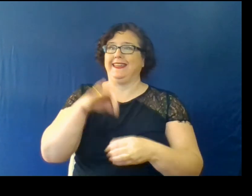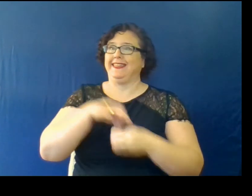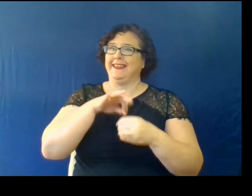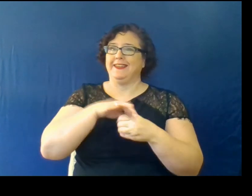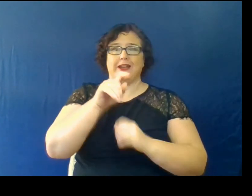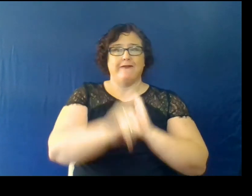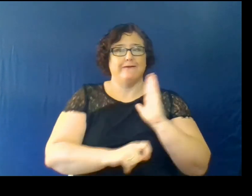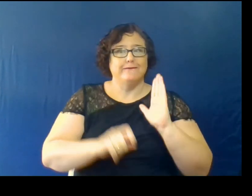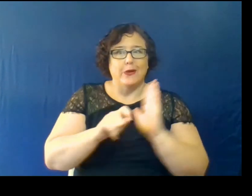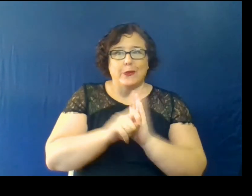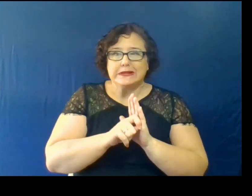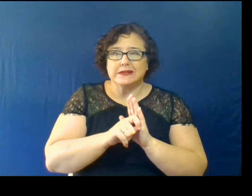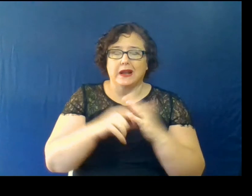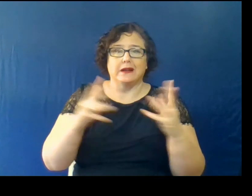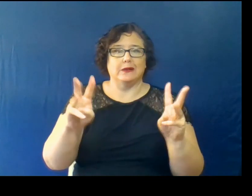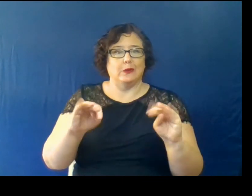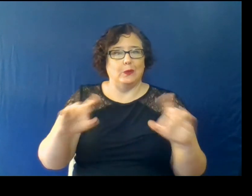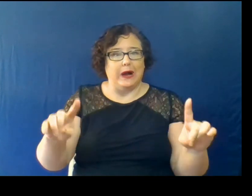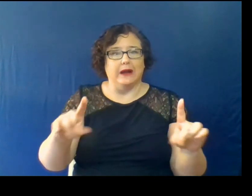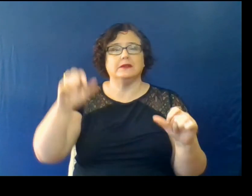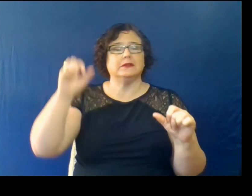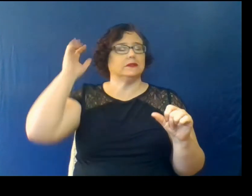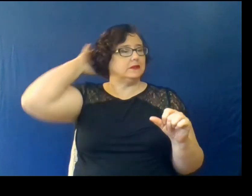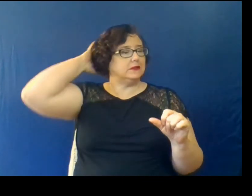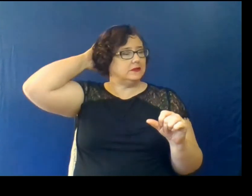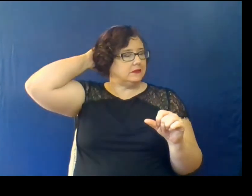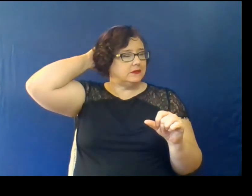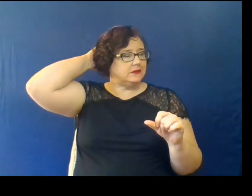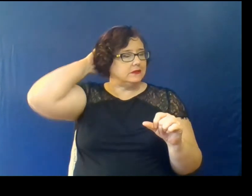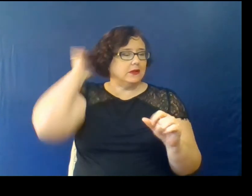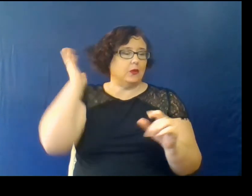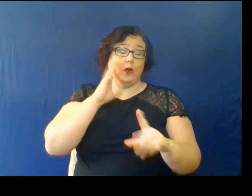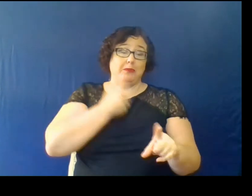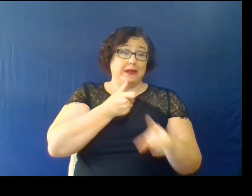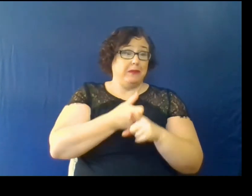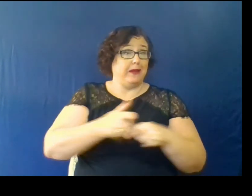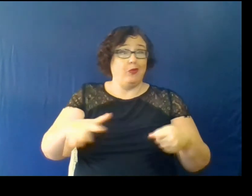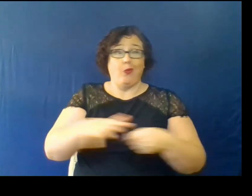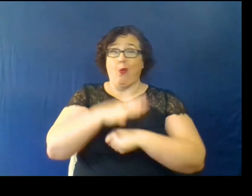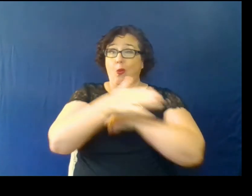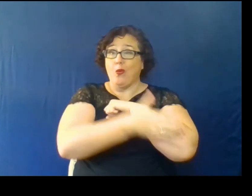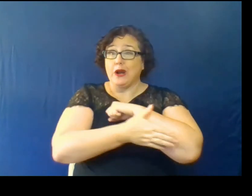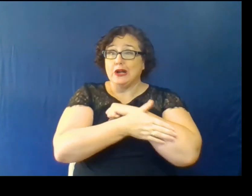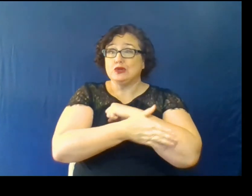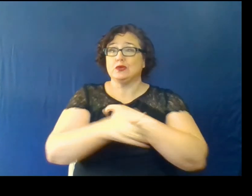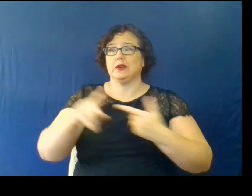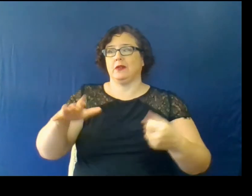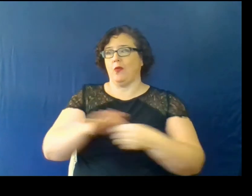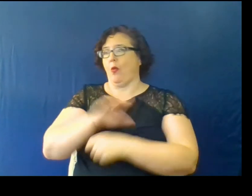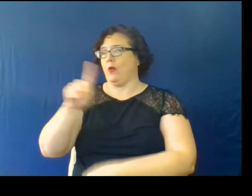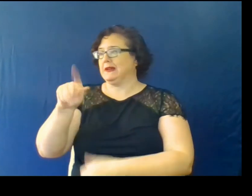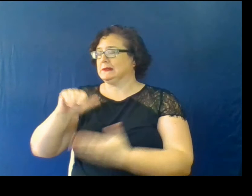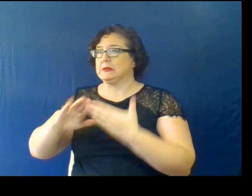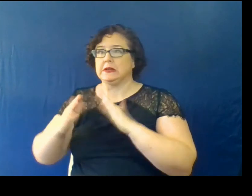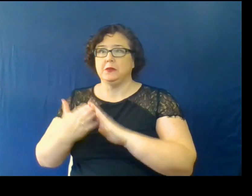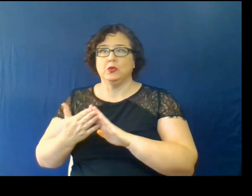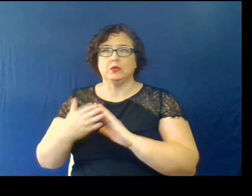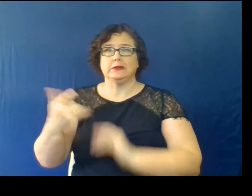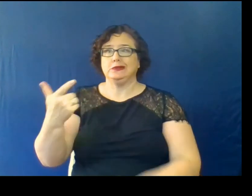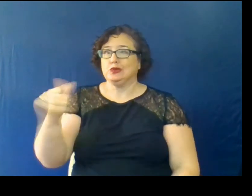going to be really affecting the whole country, the whole community, Georgia. I mean it is